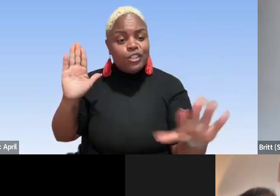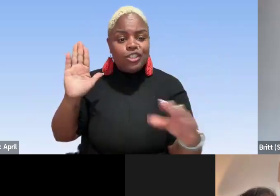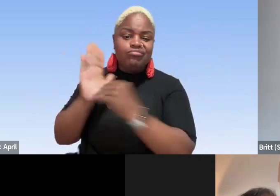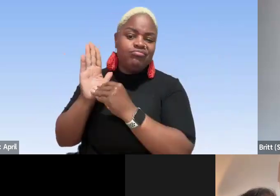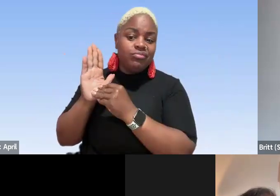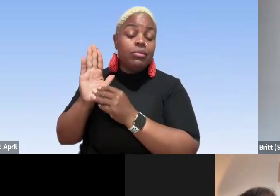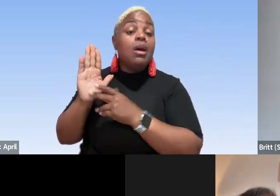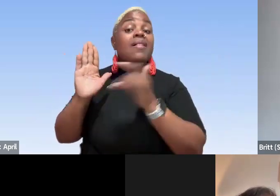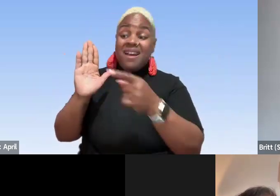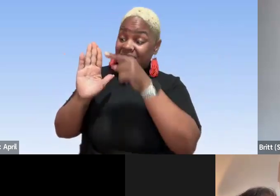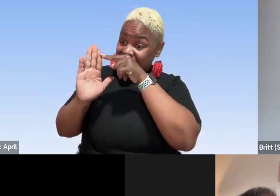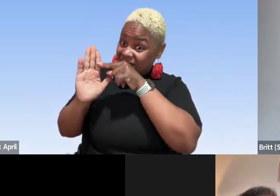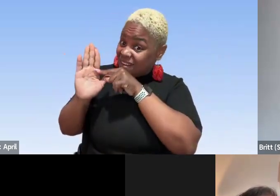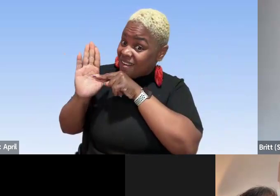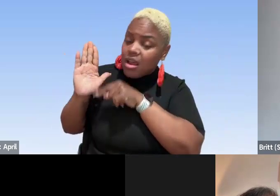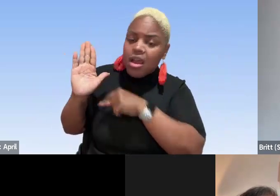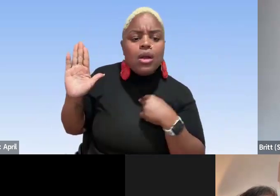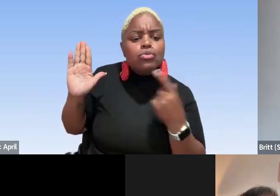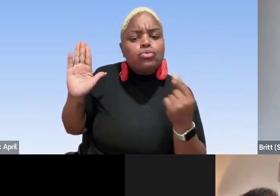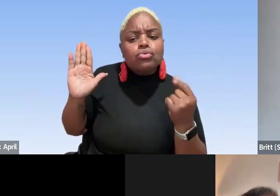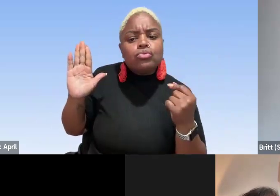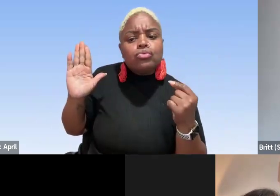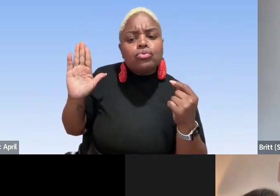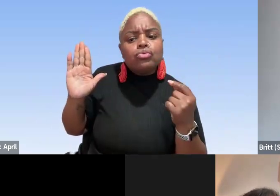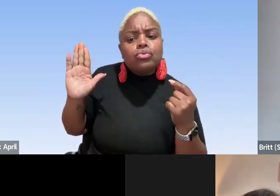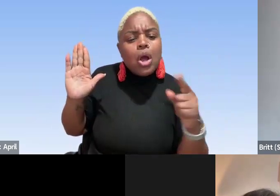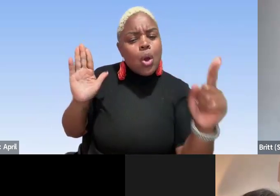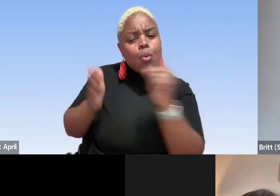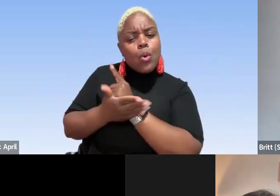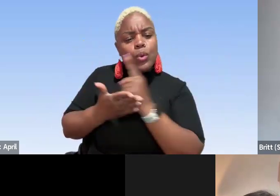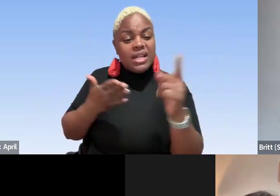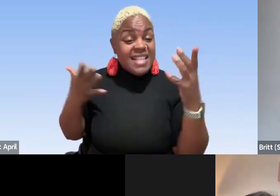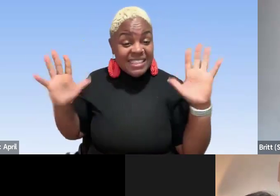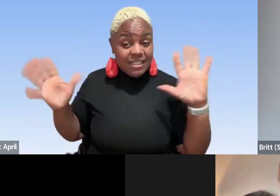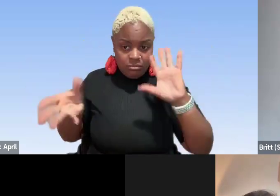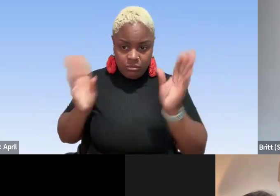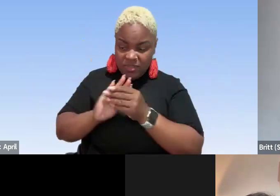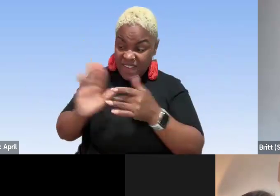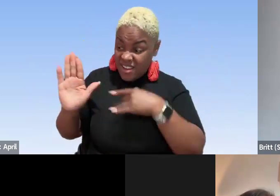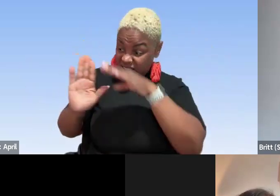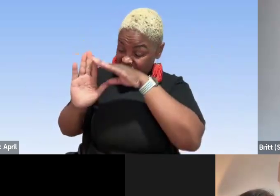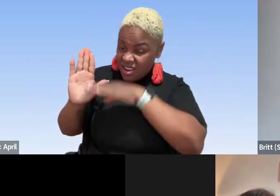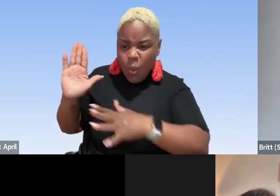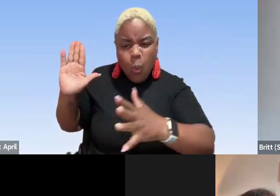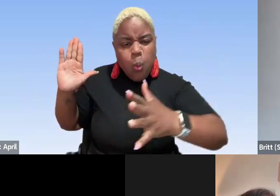I lasted like maybe a week because it became so overwhelming. I, I, I couldn't do it anymore.